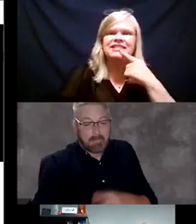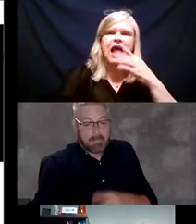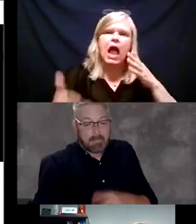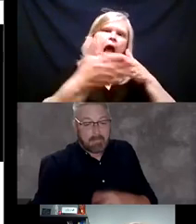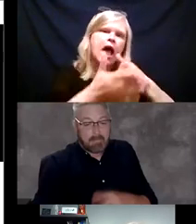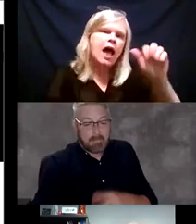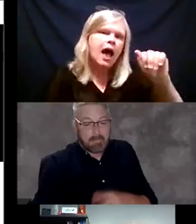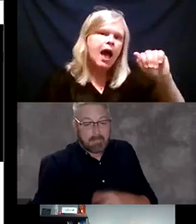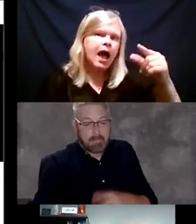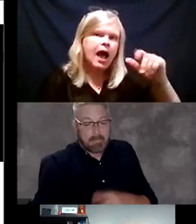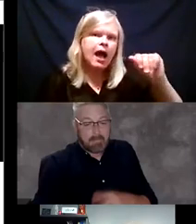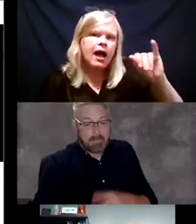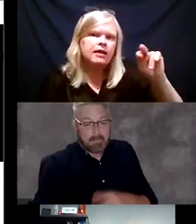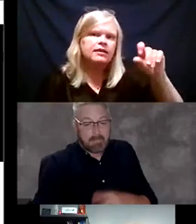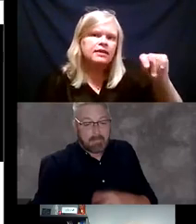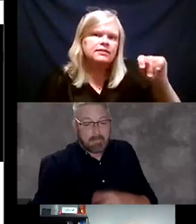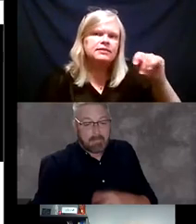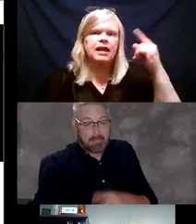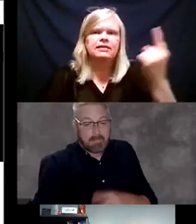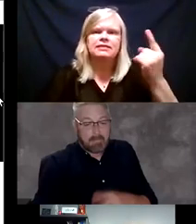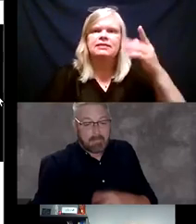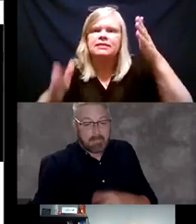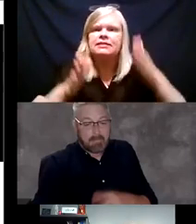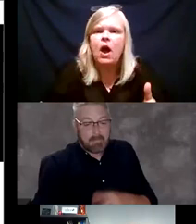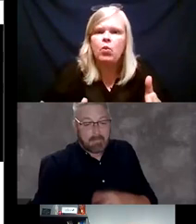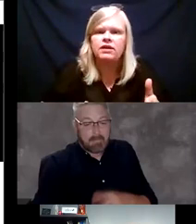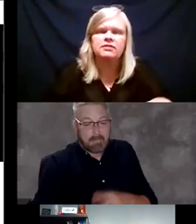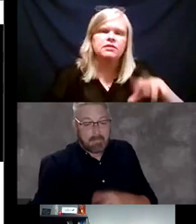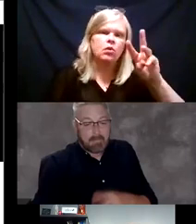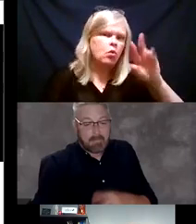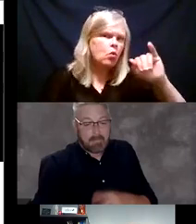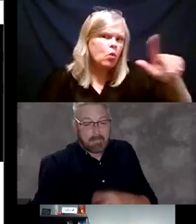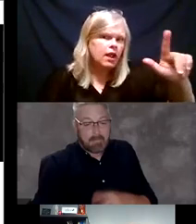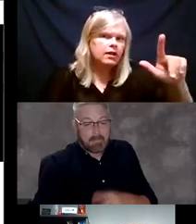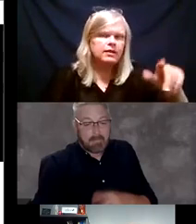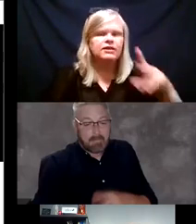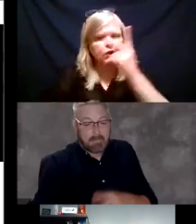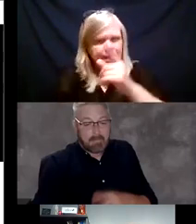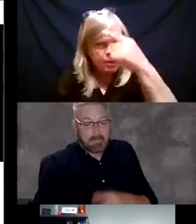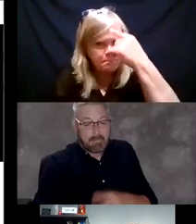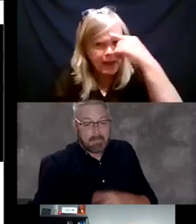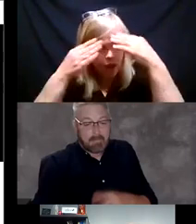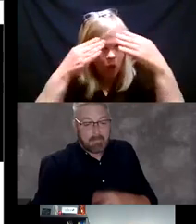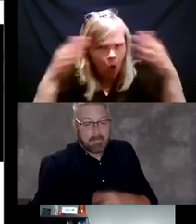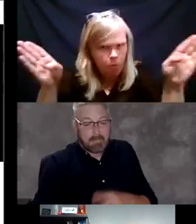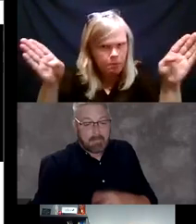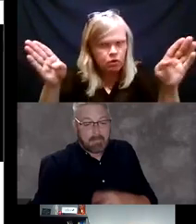NECESSARILY NEED TO BE -- YOU KNOW, KEEP YOUR MINDS OPEN ABOUT WHICH PERSON THAT COULD BE. IT COULD BE ANY OF THOSE PEOPLE